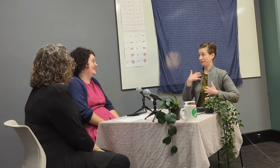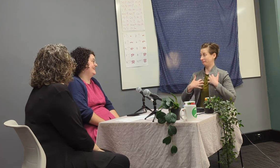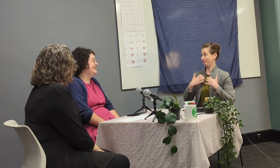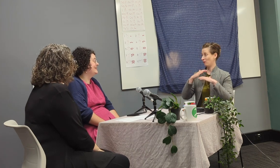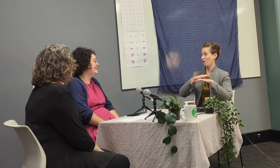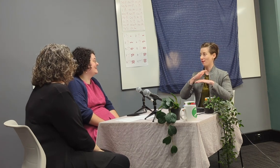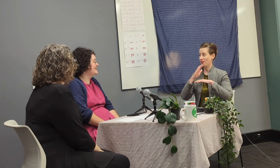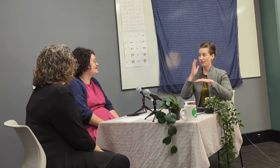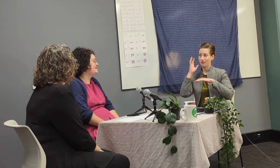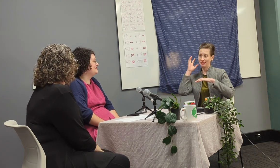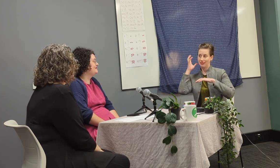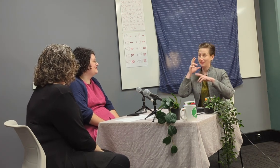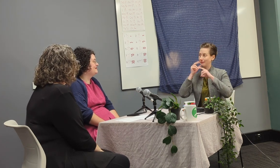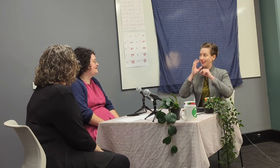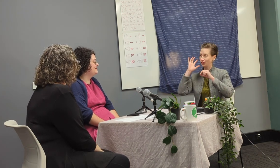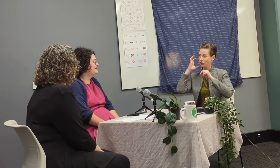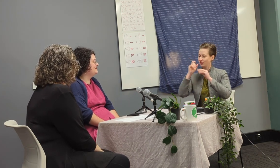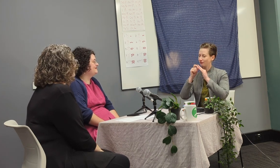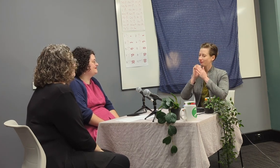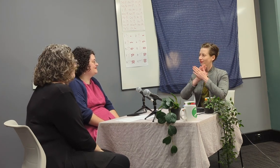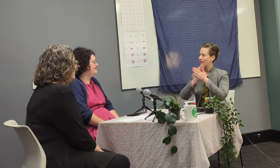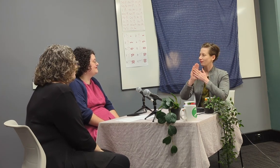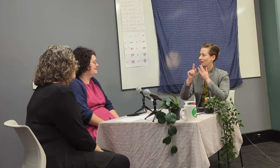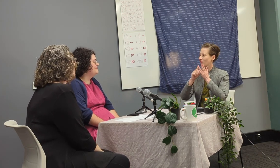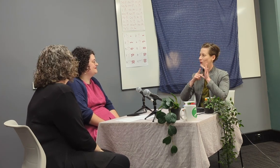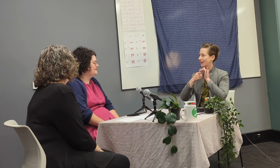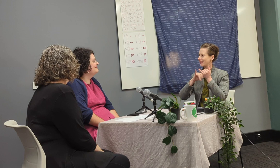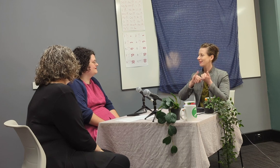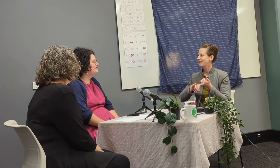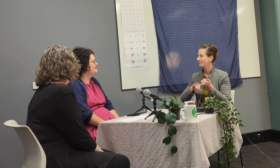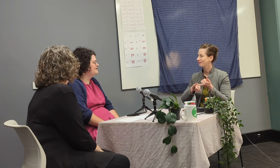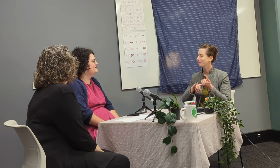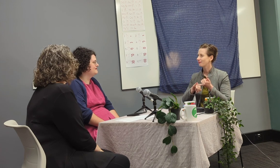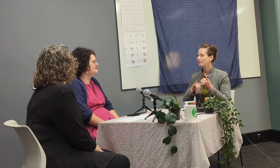H: Originally, I was interested in speech and phonetics.